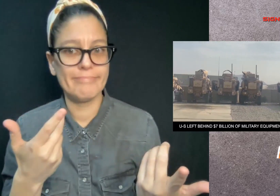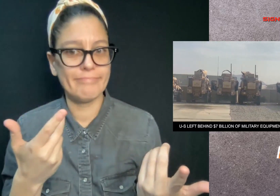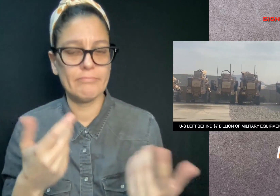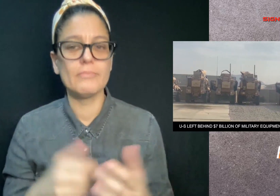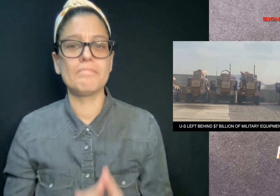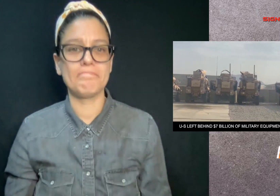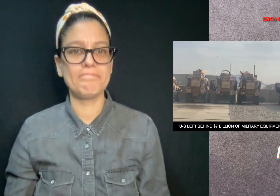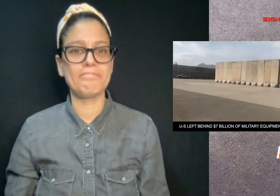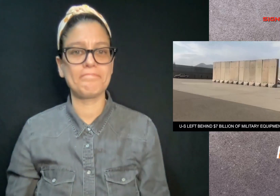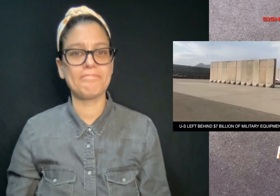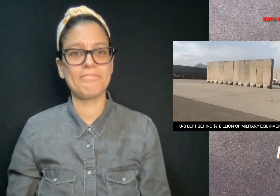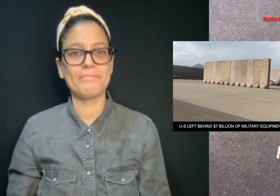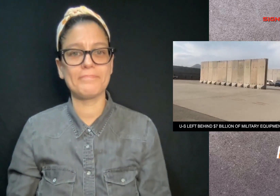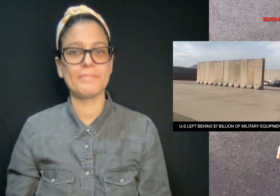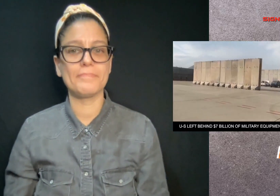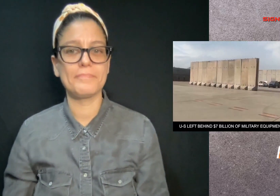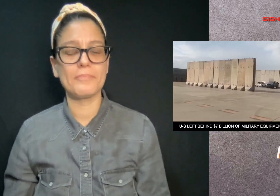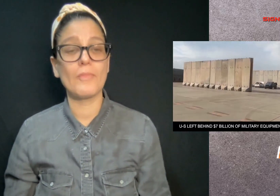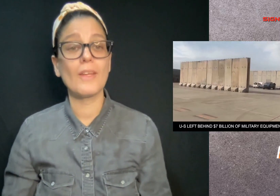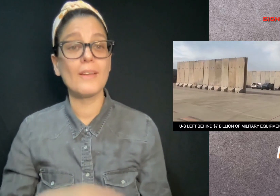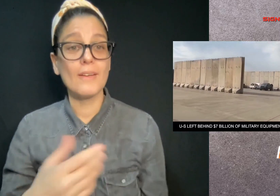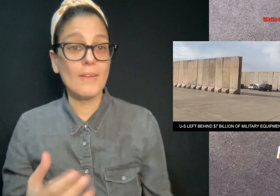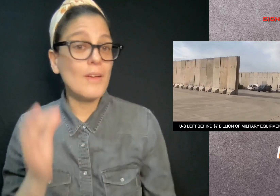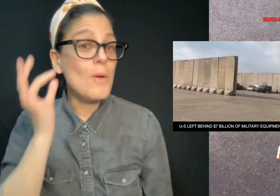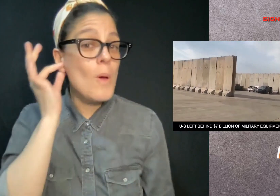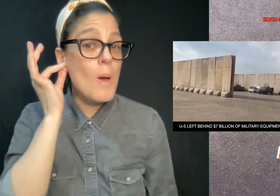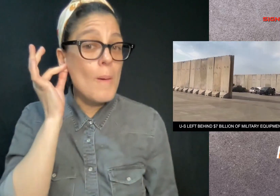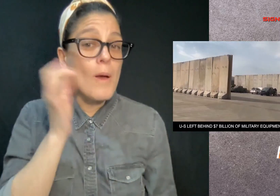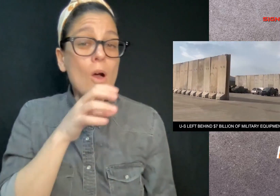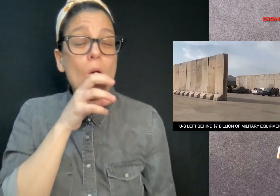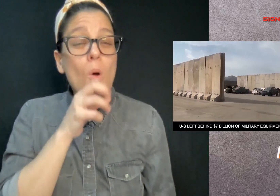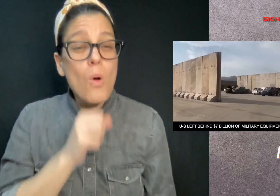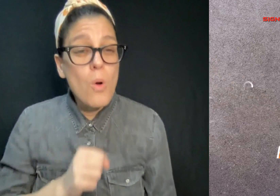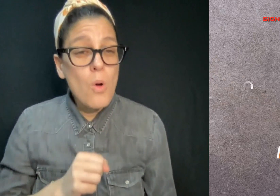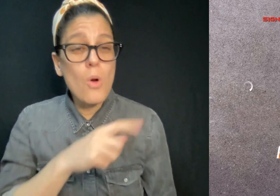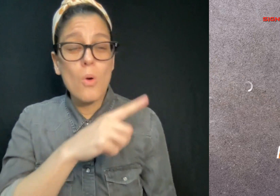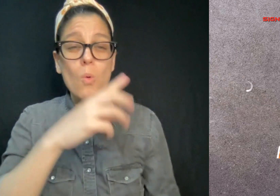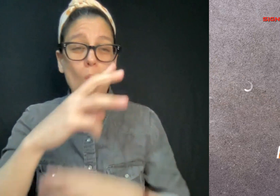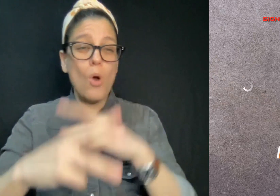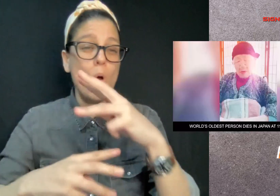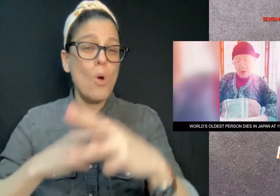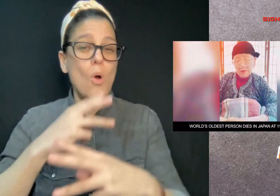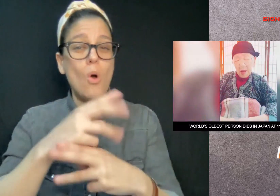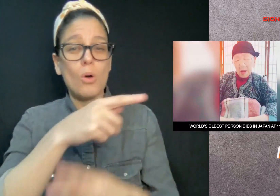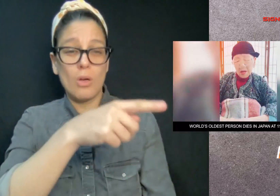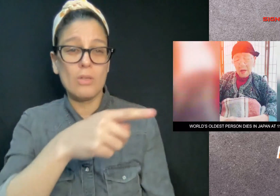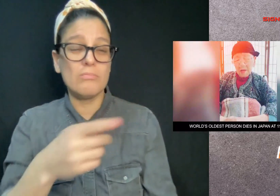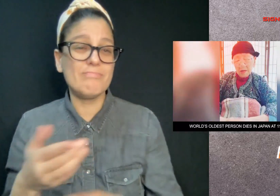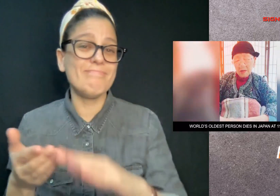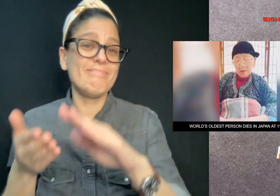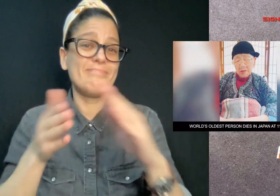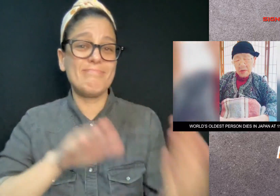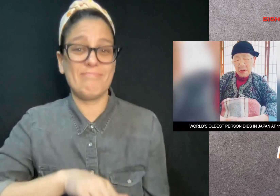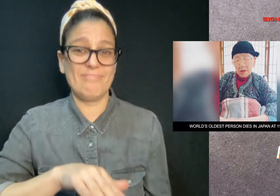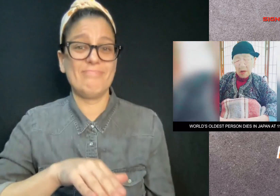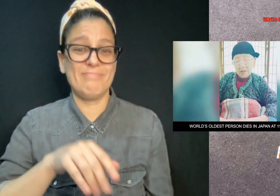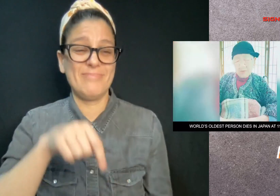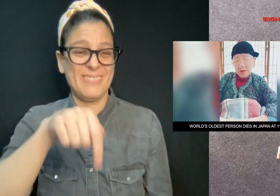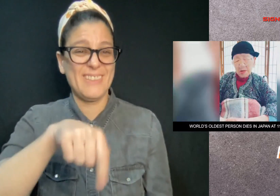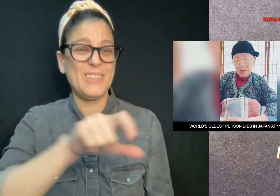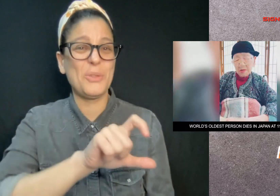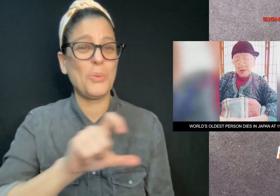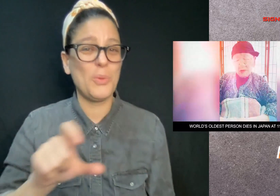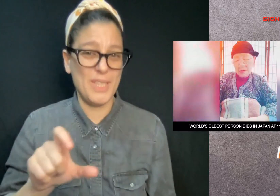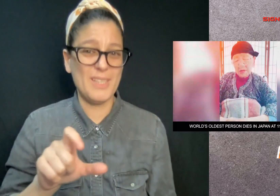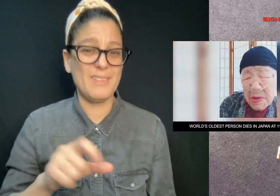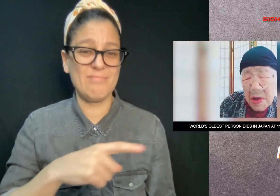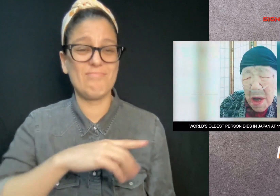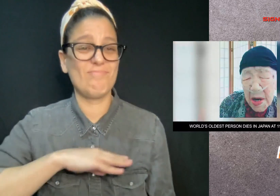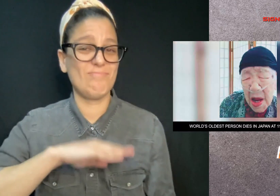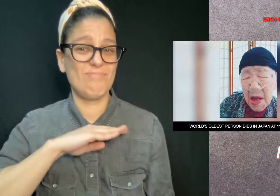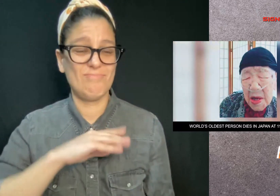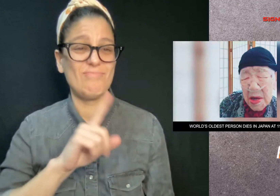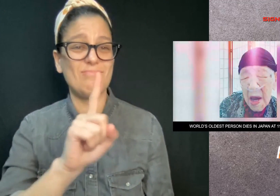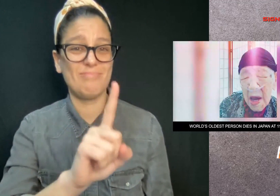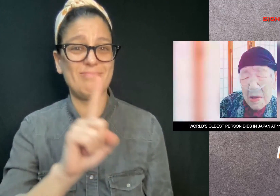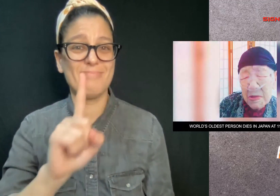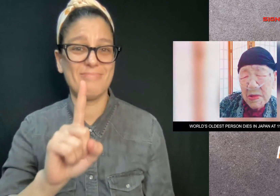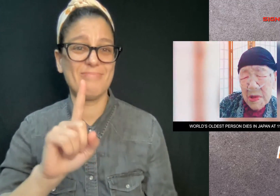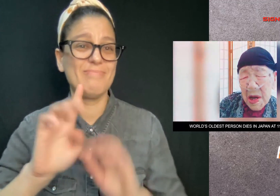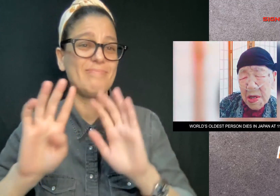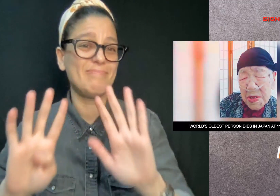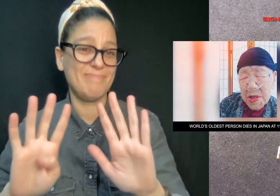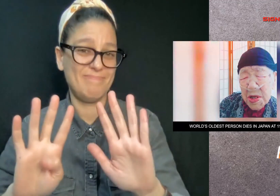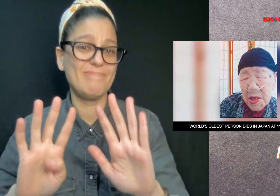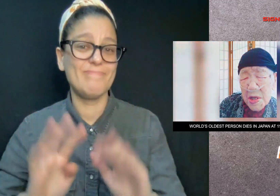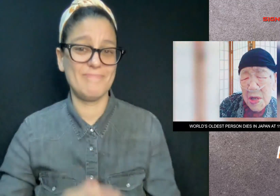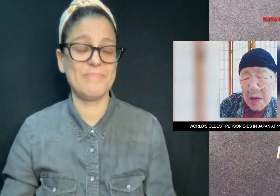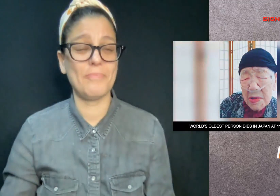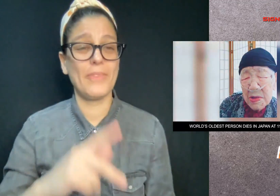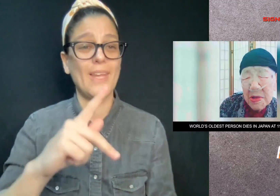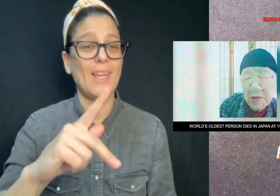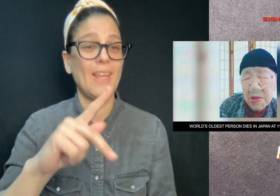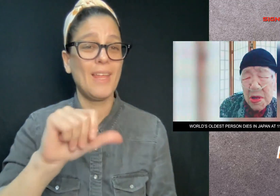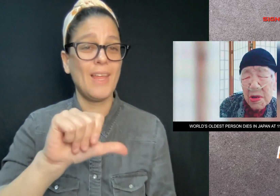military fight against the world's oldest person died this week at